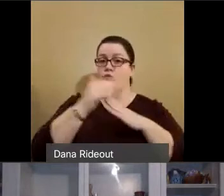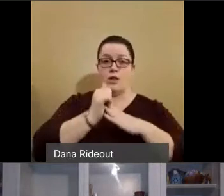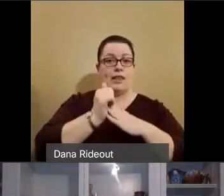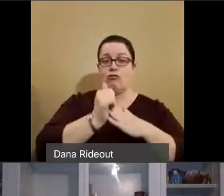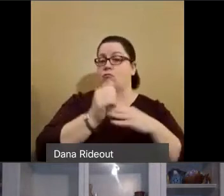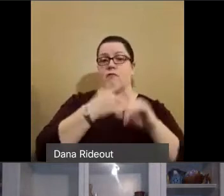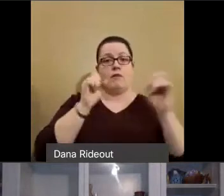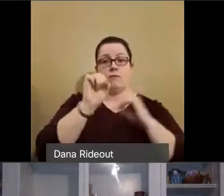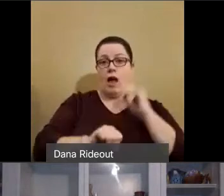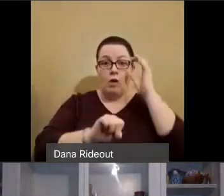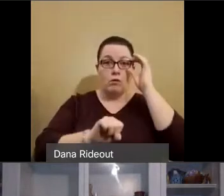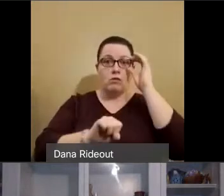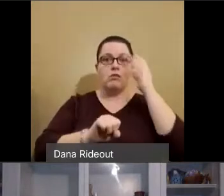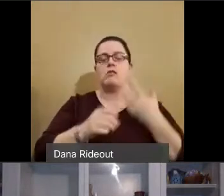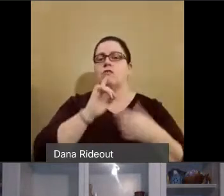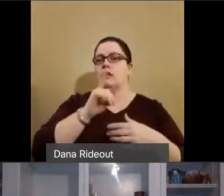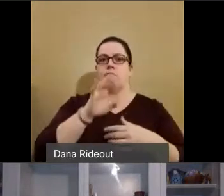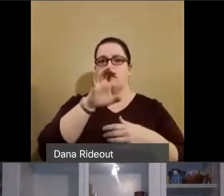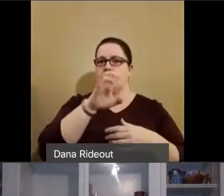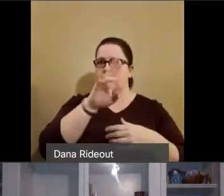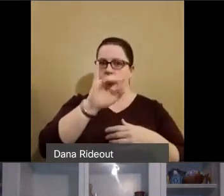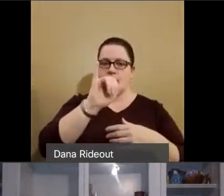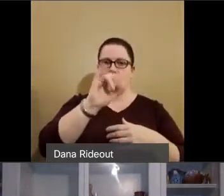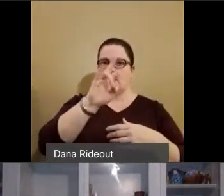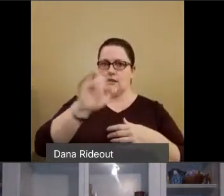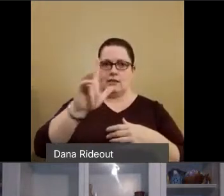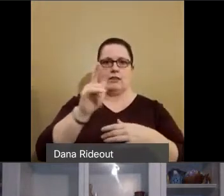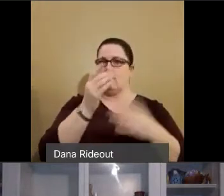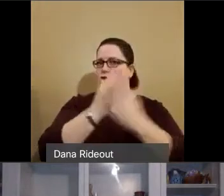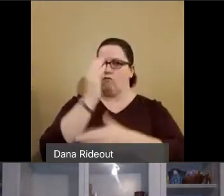actually, the whole civil rights movement, a whole bunch of wonderful powerful movements originate there,